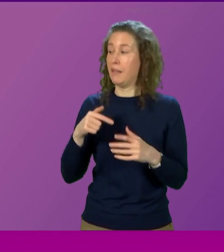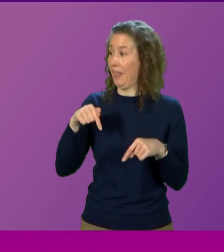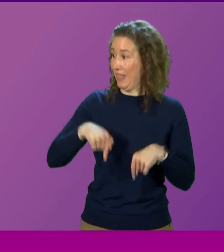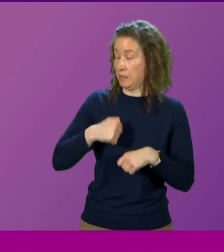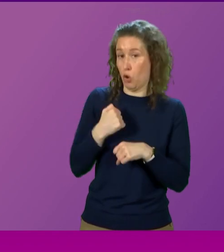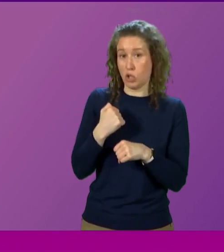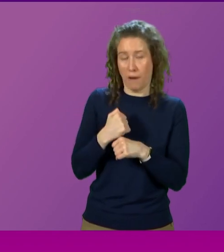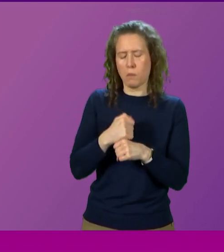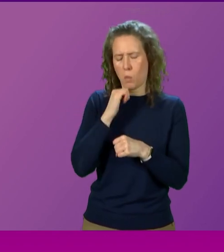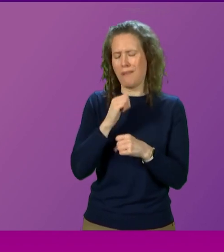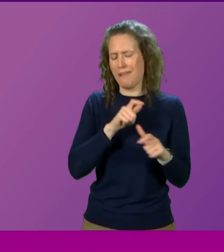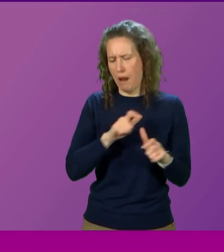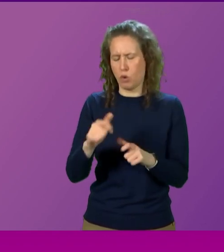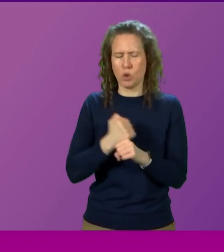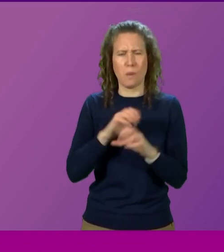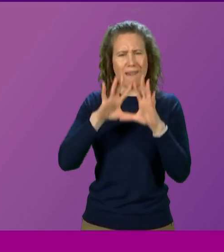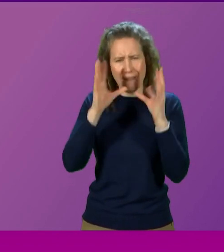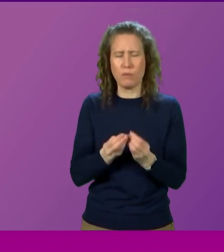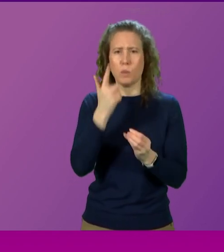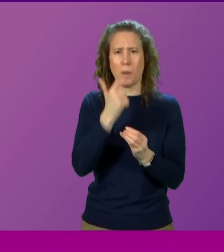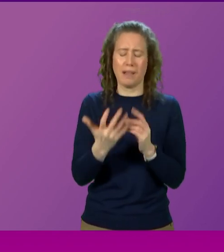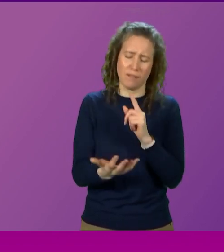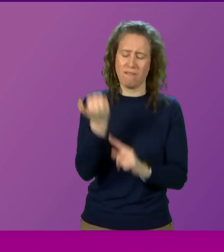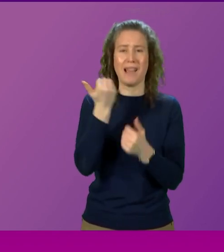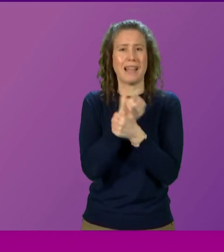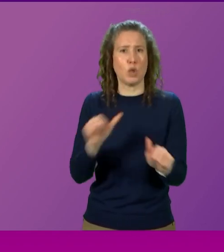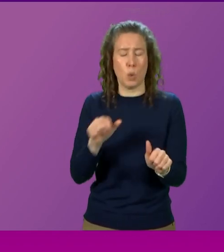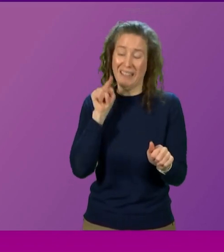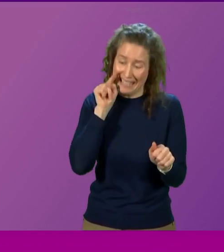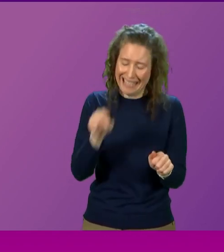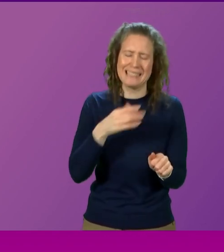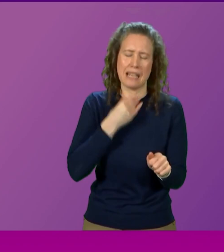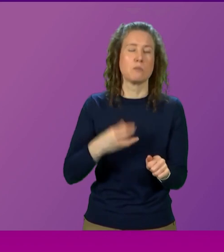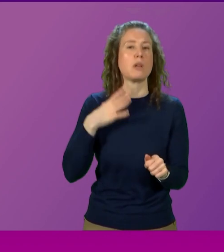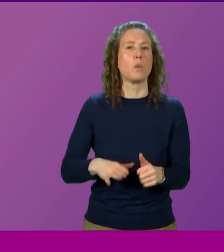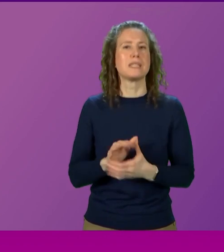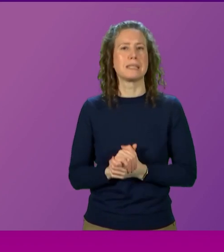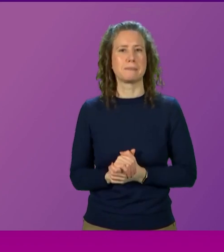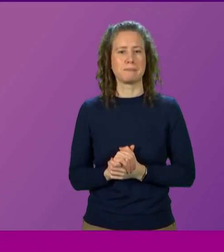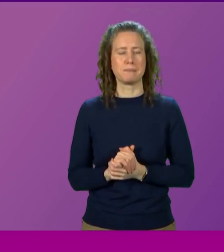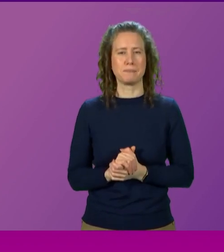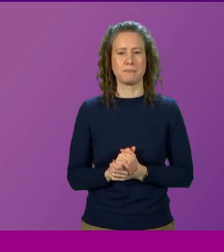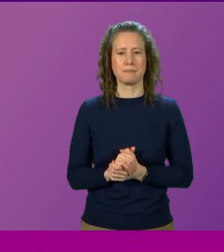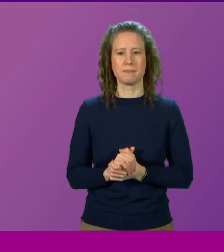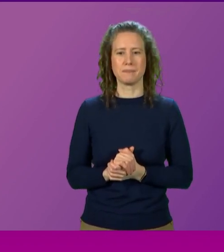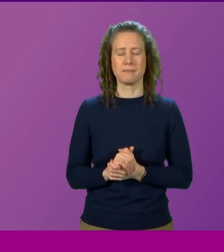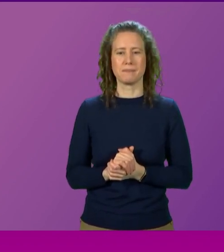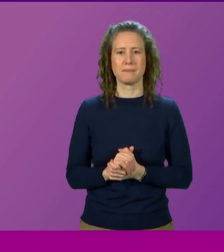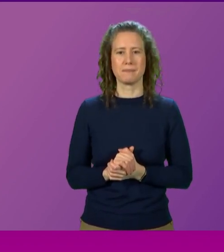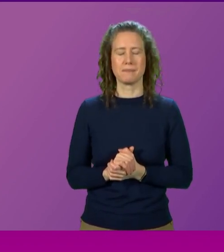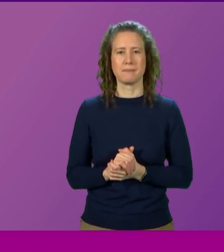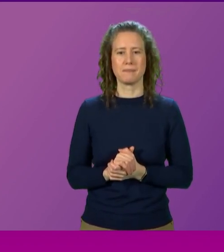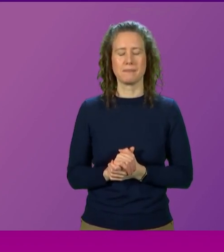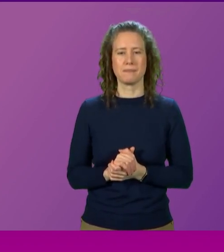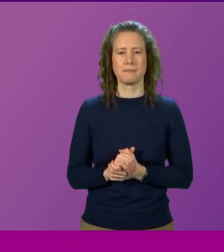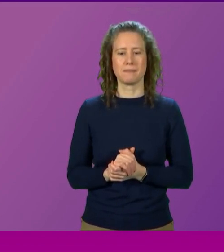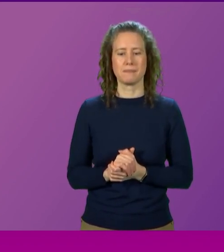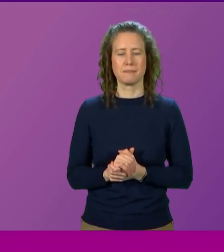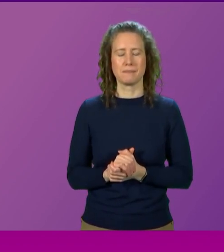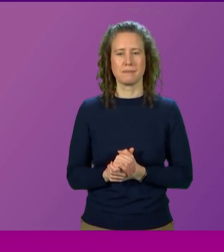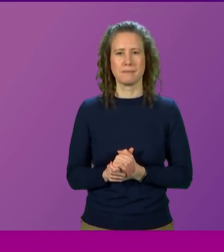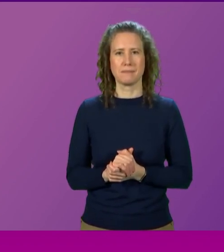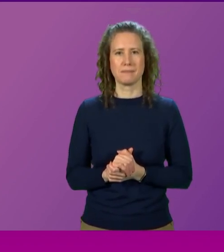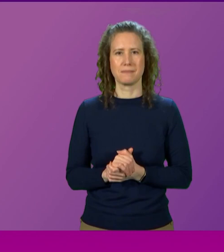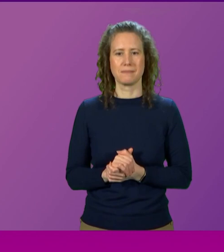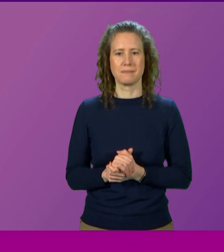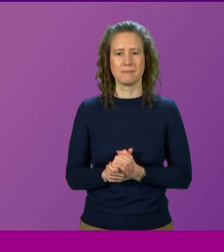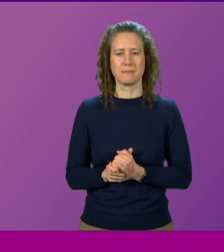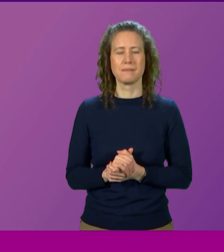continue to do all that we can to find the cure that he so desperately wanted.